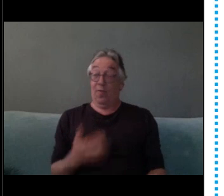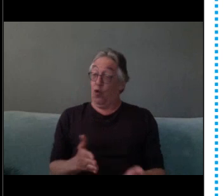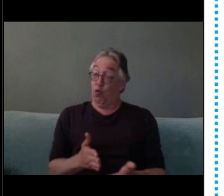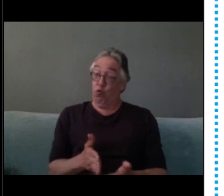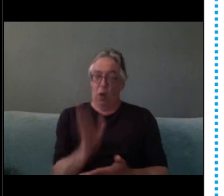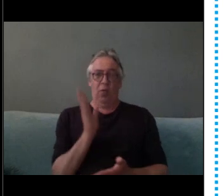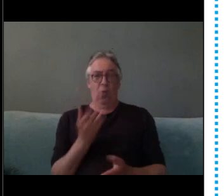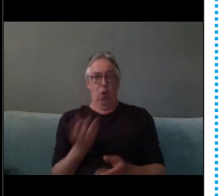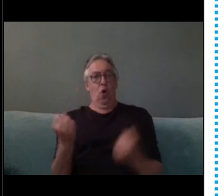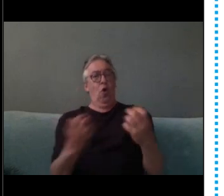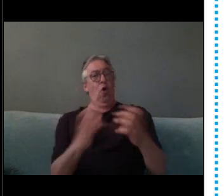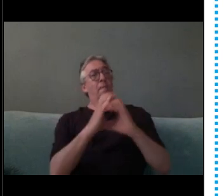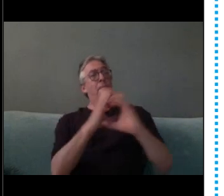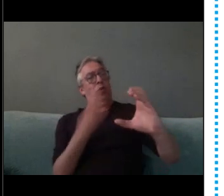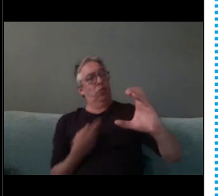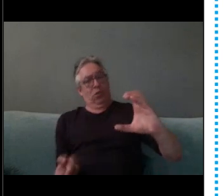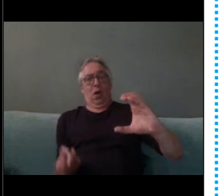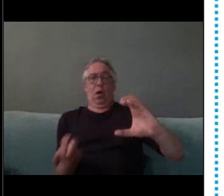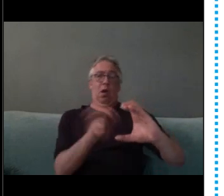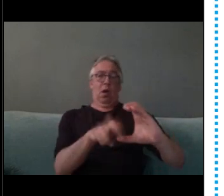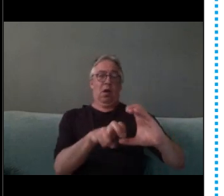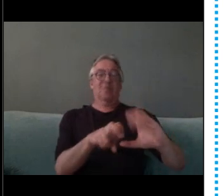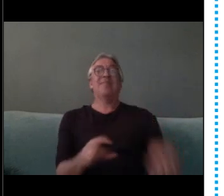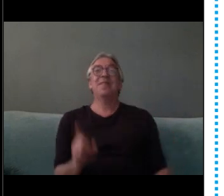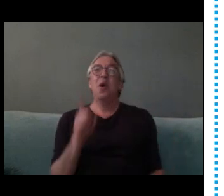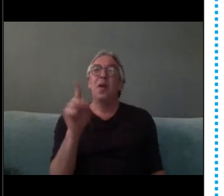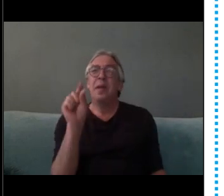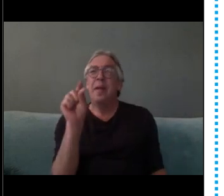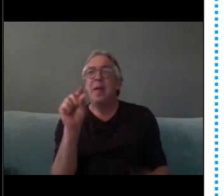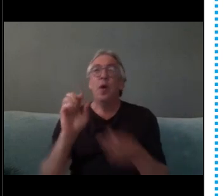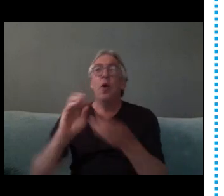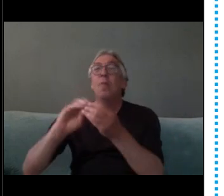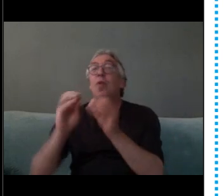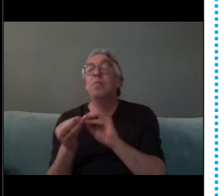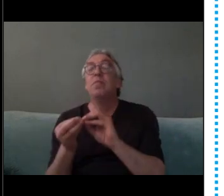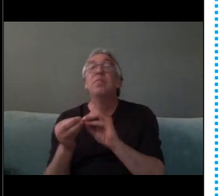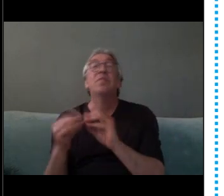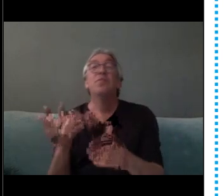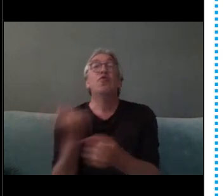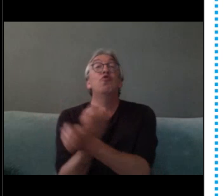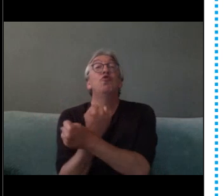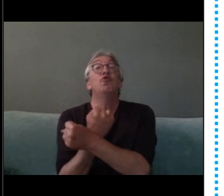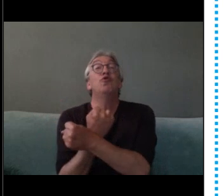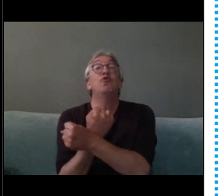But again there is a small caveat where we have safety concerns raised